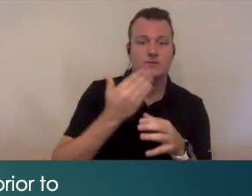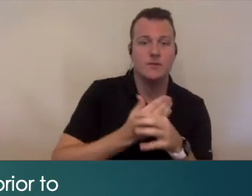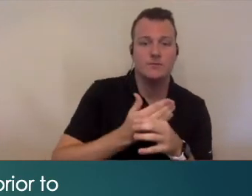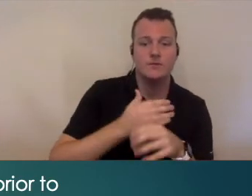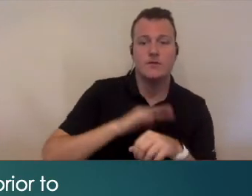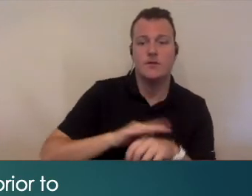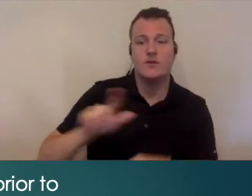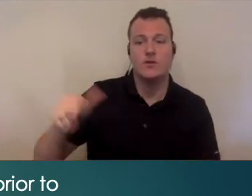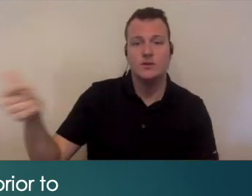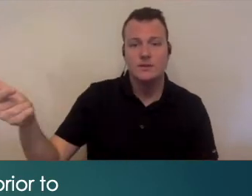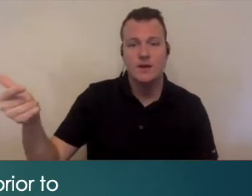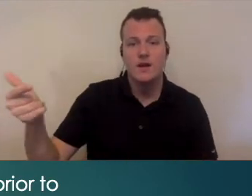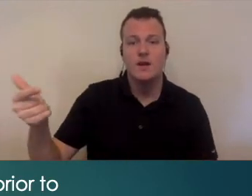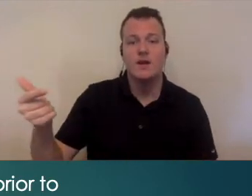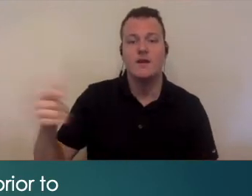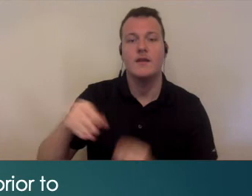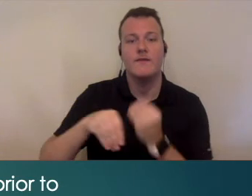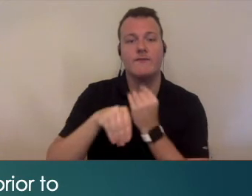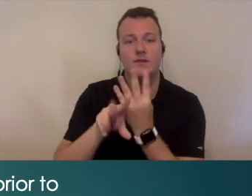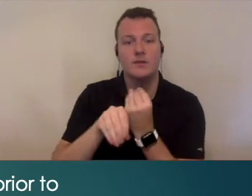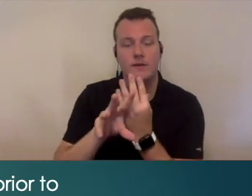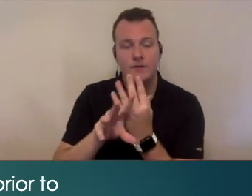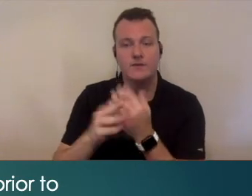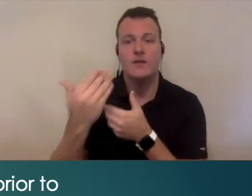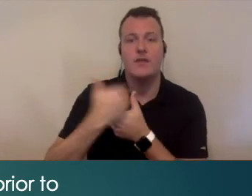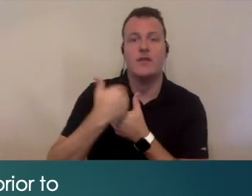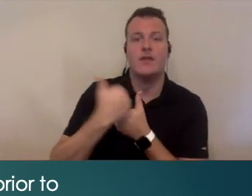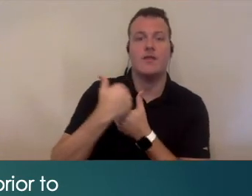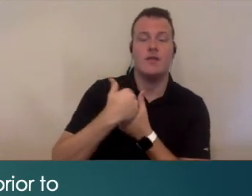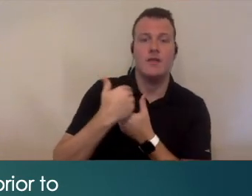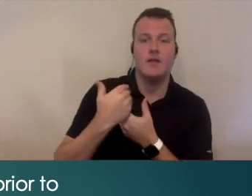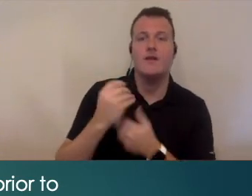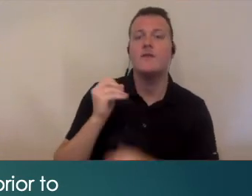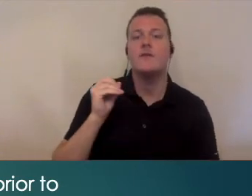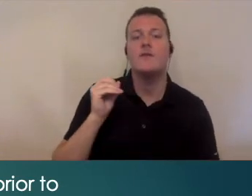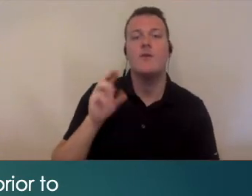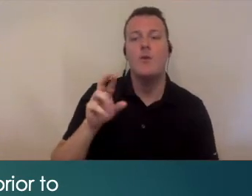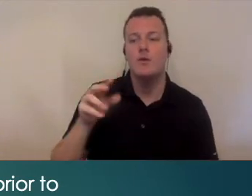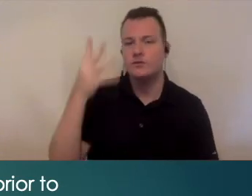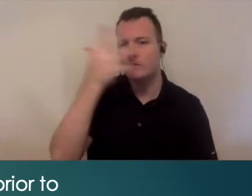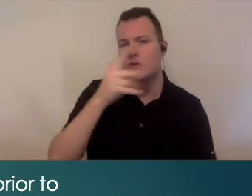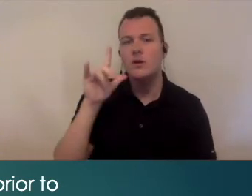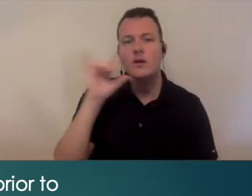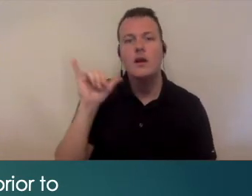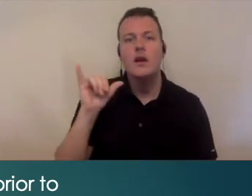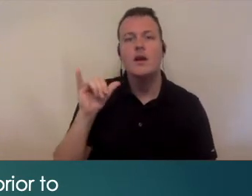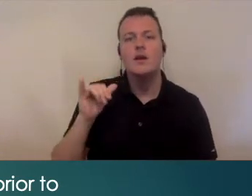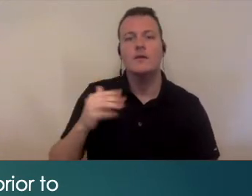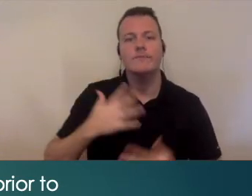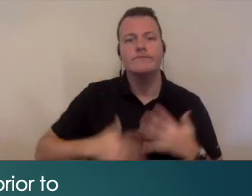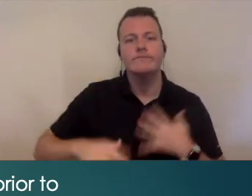on her side of the videoconference, to her looking like she was wearing pajamas.